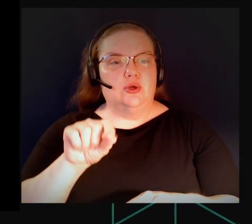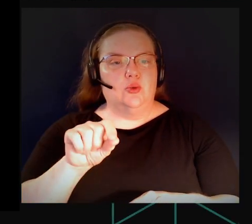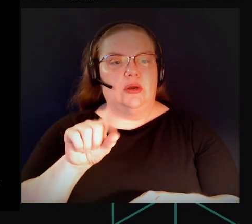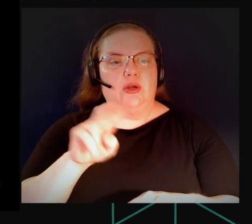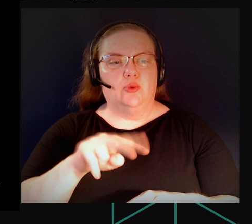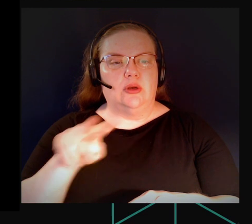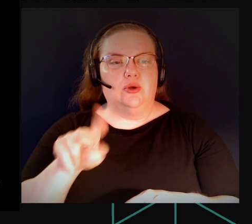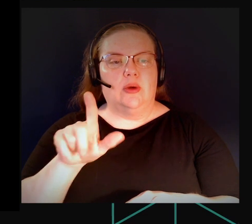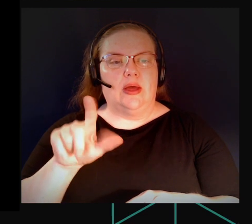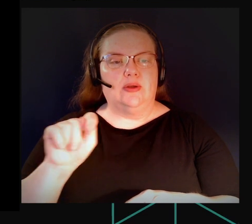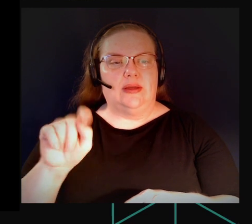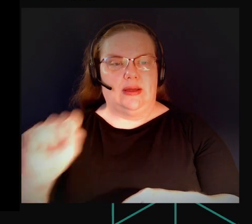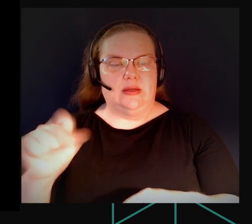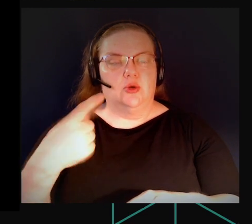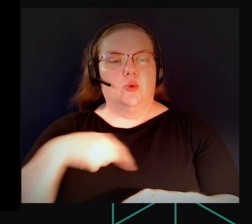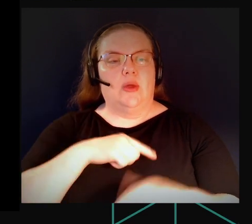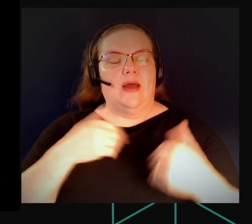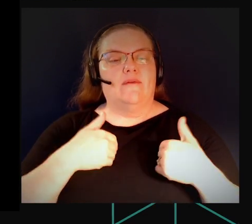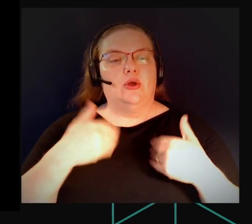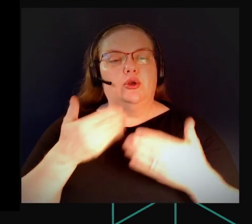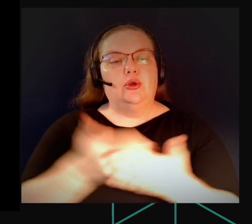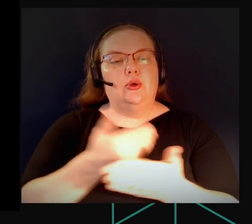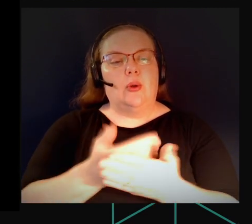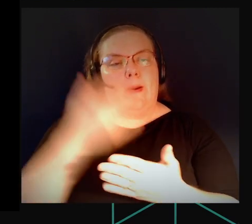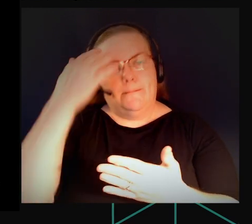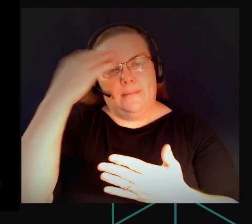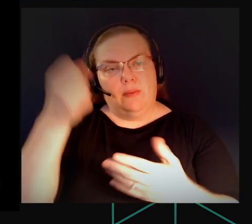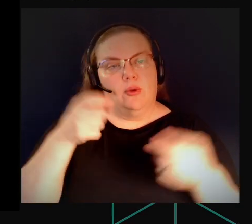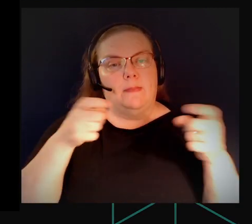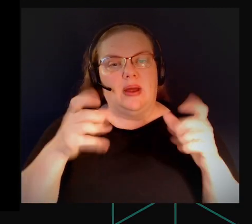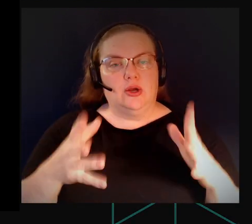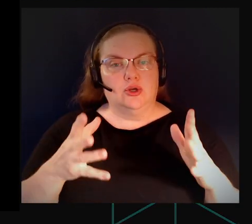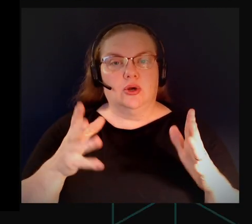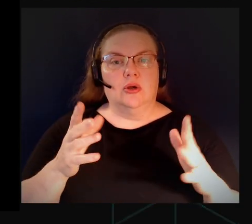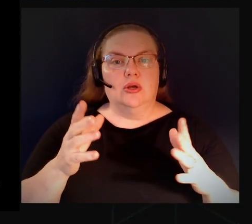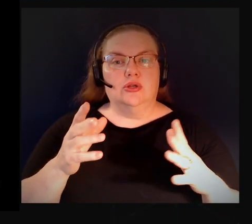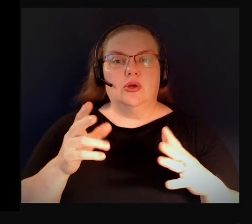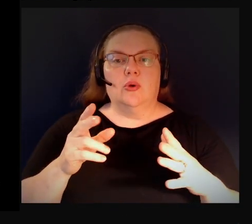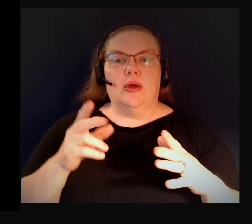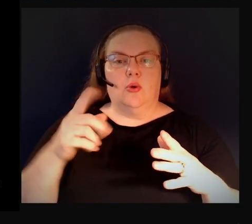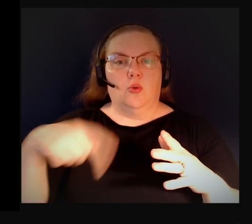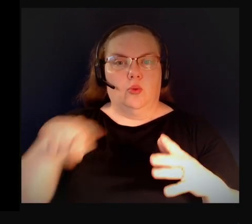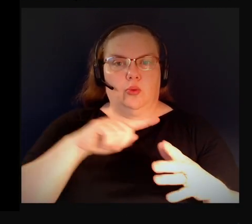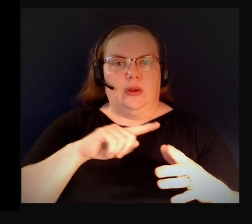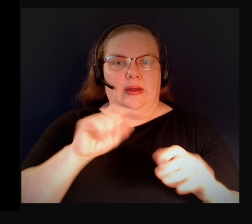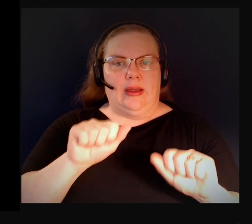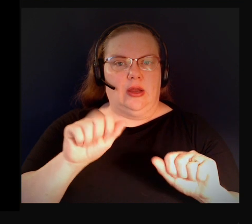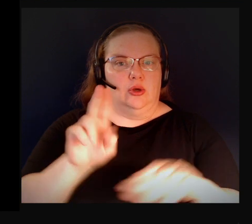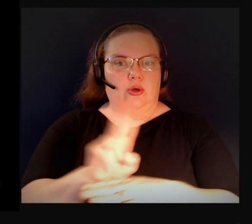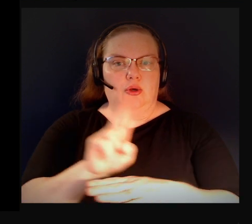We introduced a new memory manager that allows developers to commit to memory more resources than the available GPU memory allows.